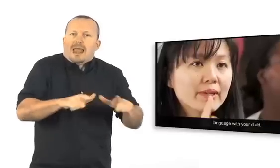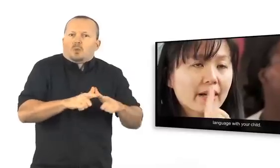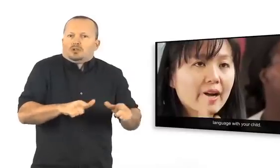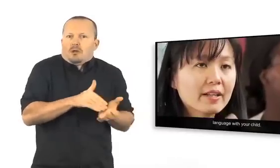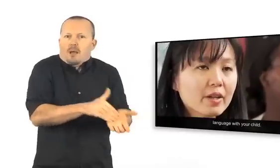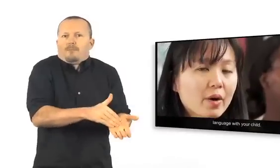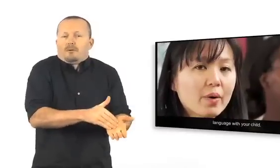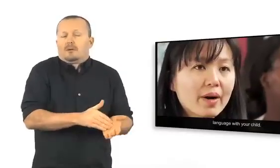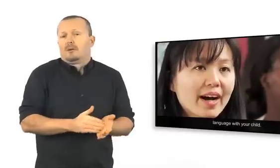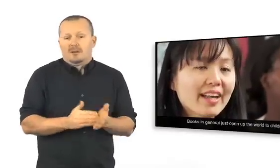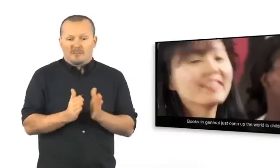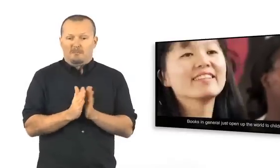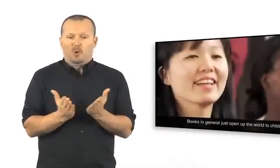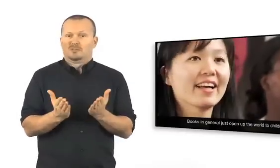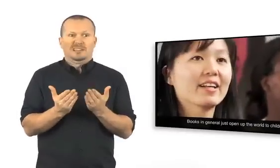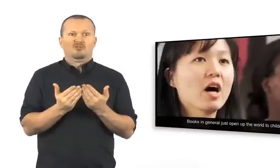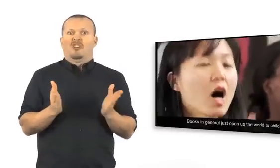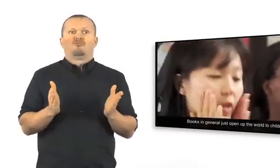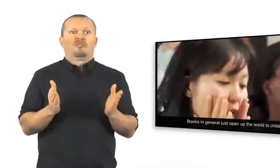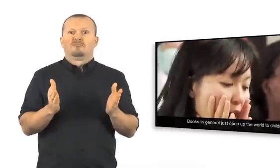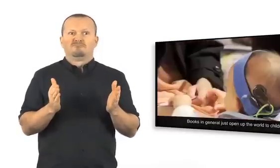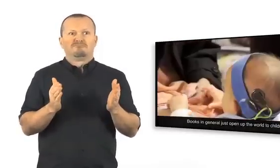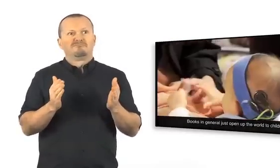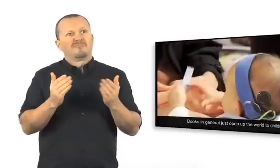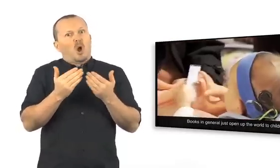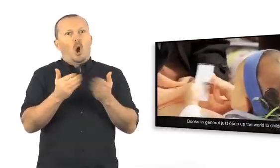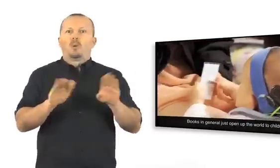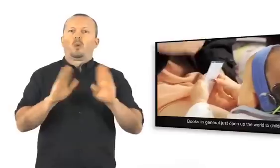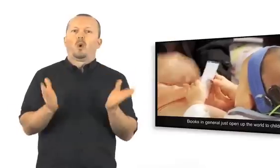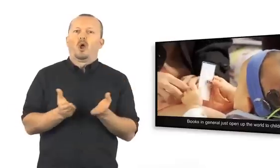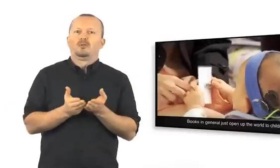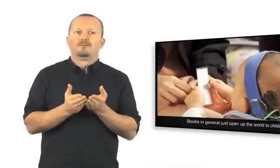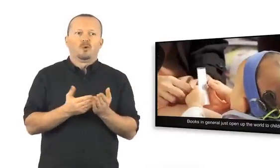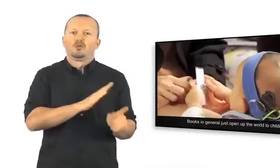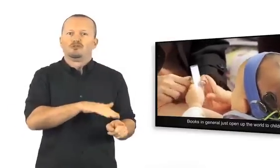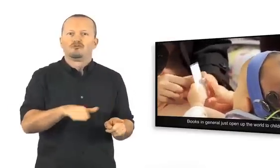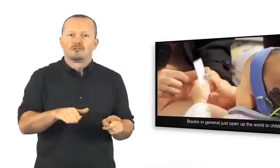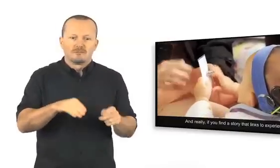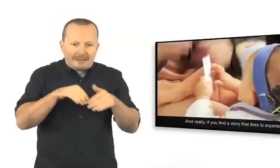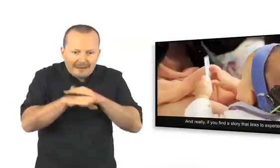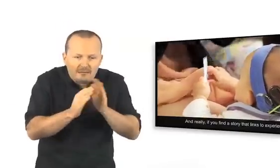language with your child. Books in general just open up the world to children and really,